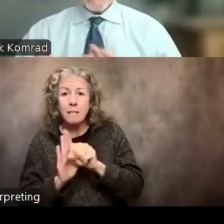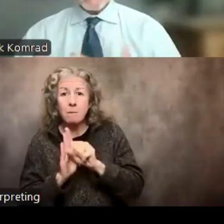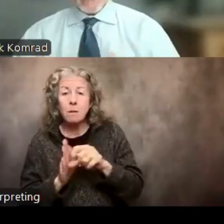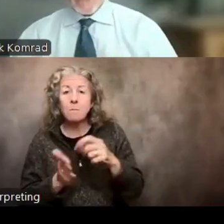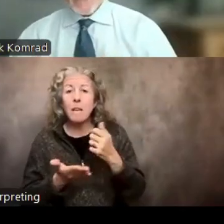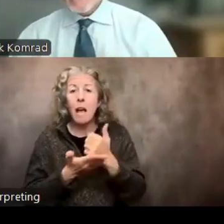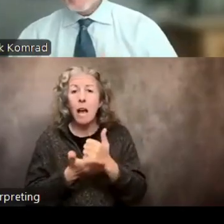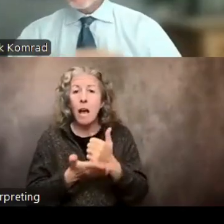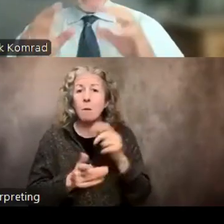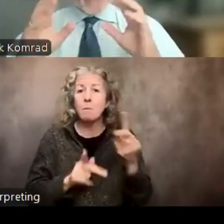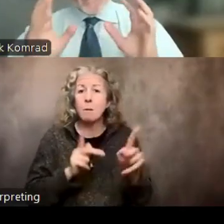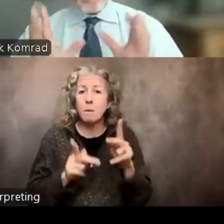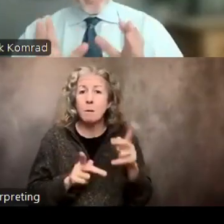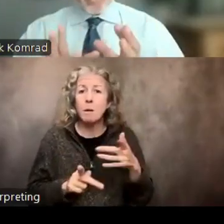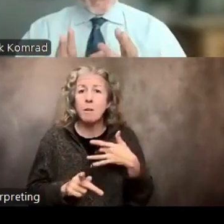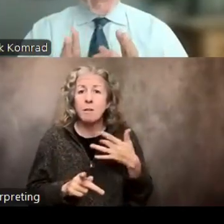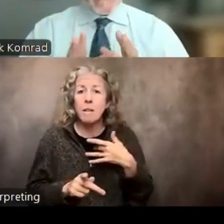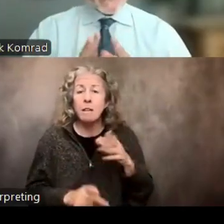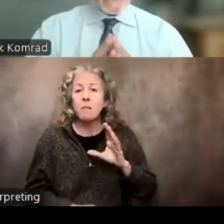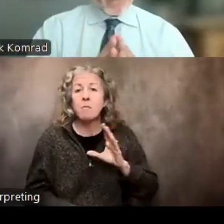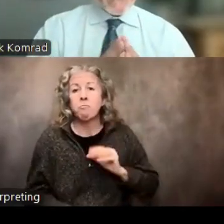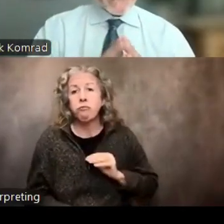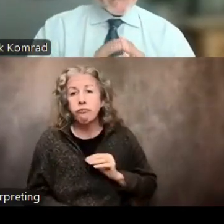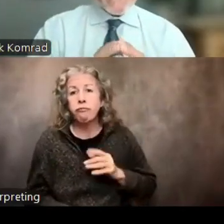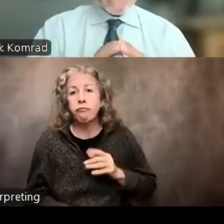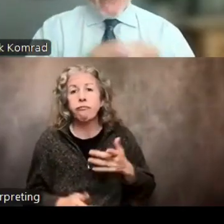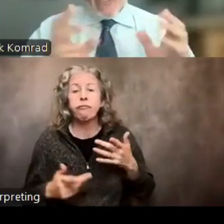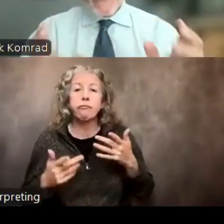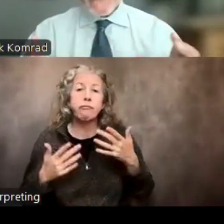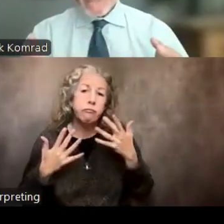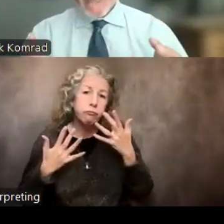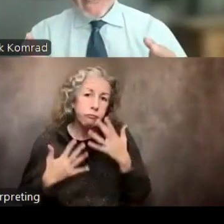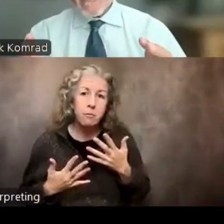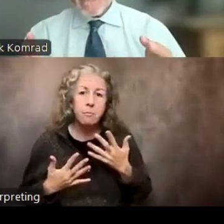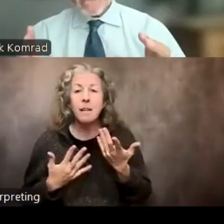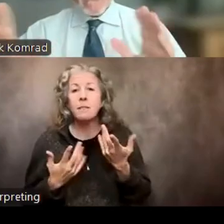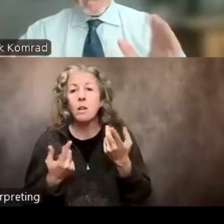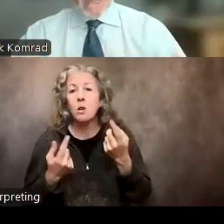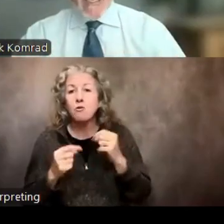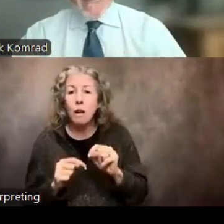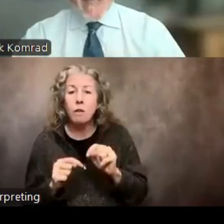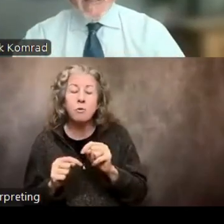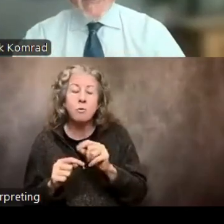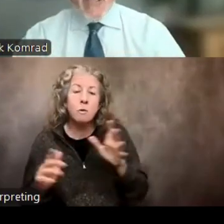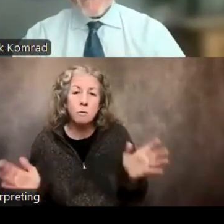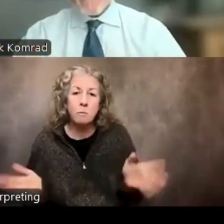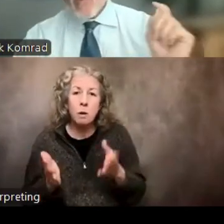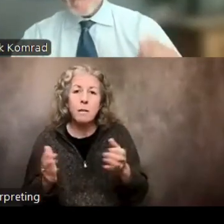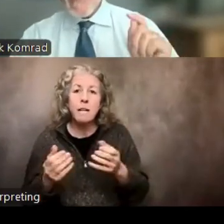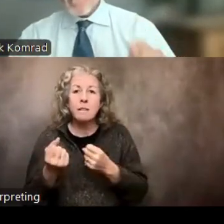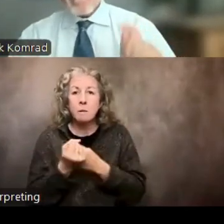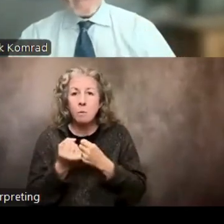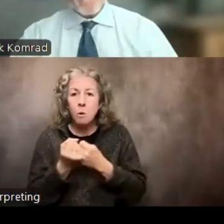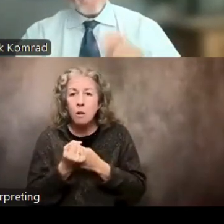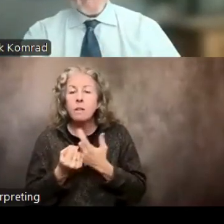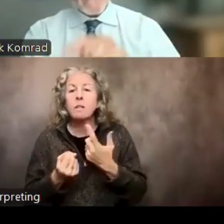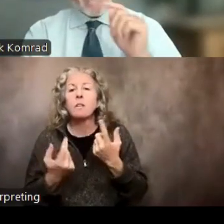discouraged. We help to mobilize their support systems. We understand the context of suffering. We help people find a